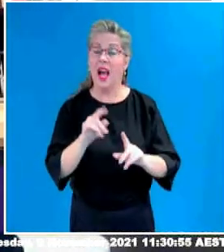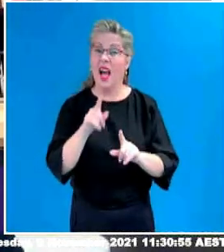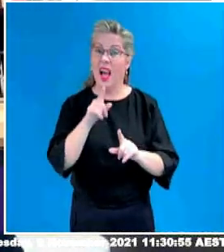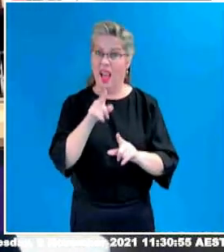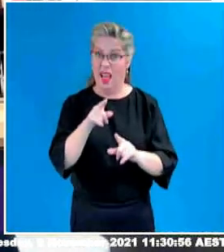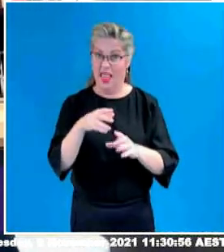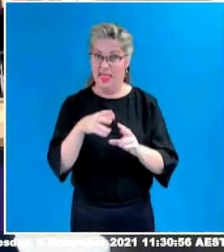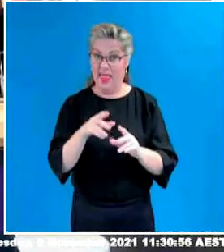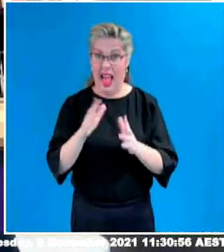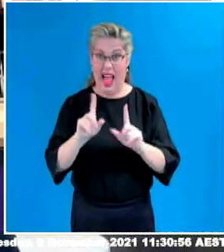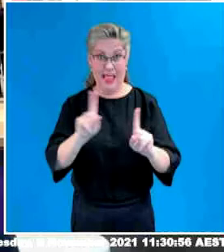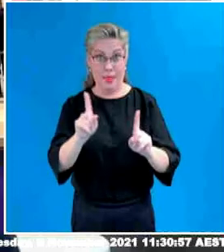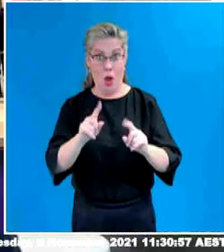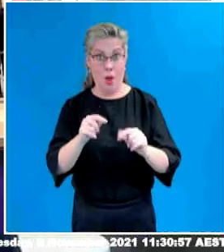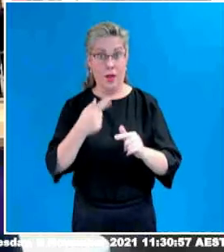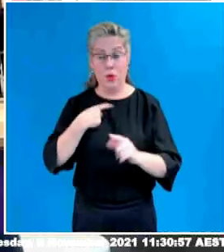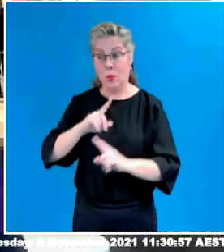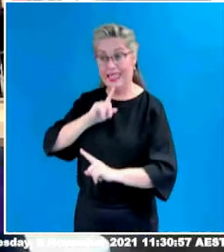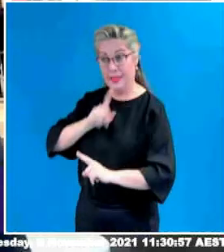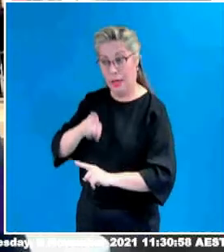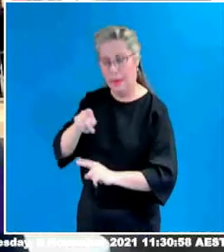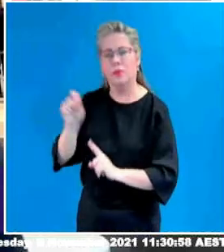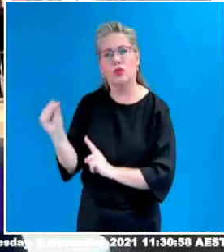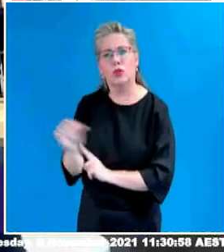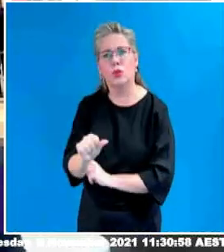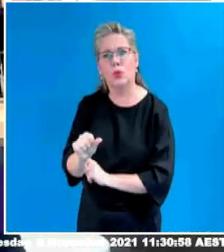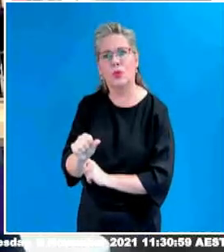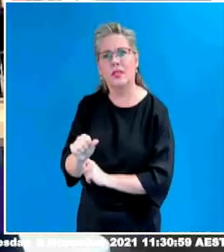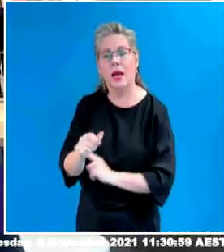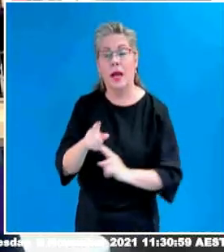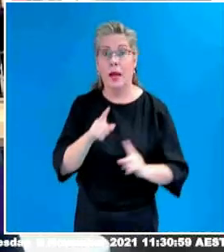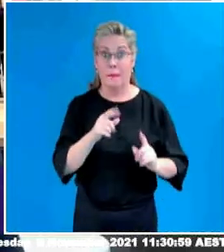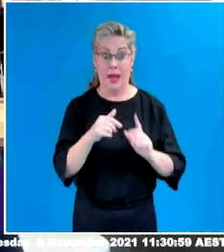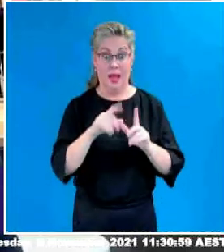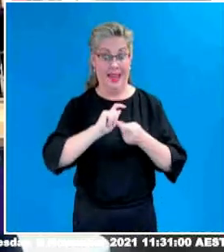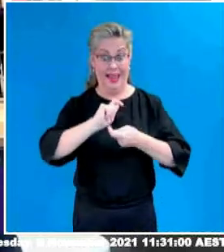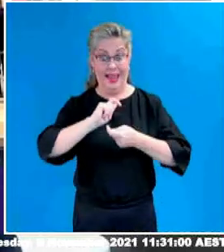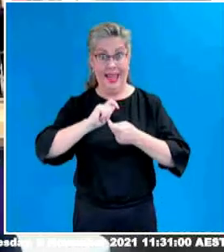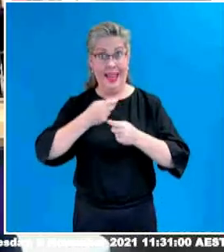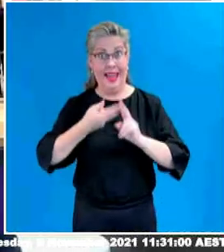Most companies do not want to be doing the wrong thing, they want to know if they are doing the wrong thing.